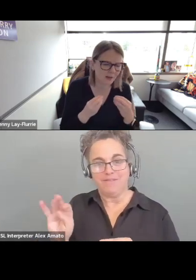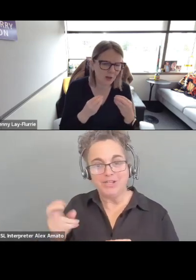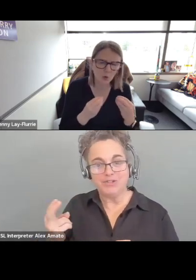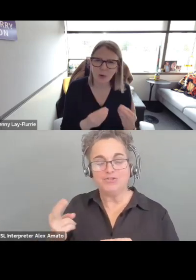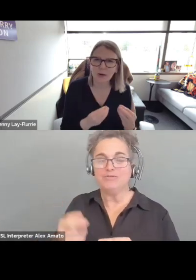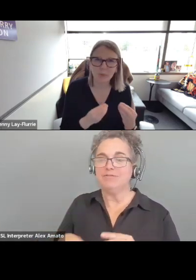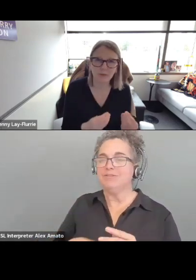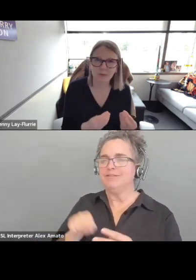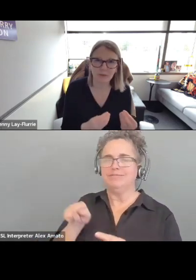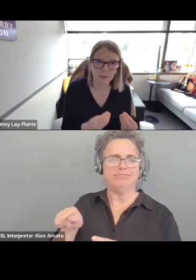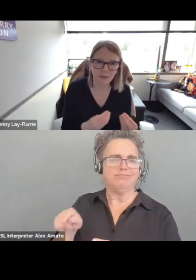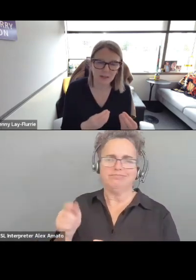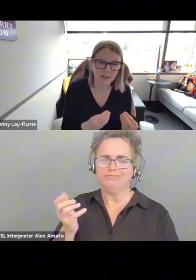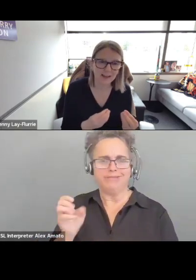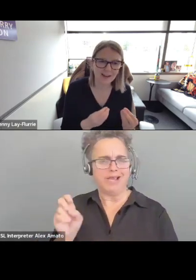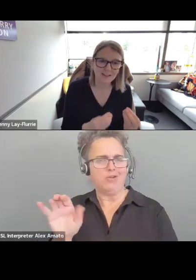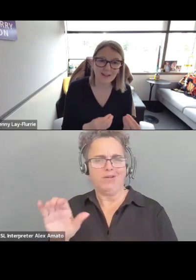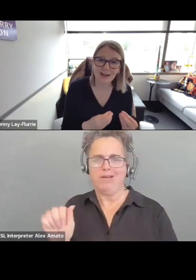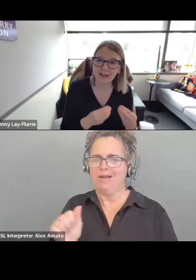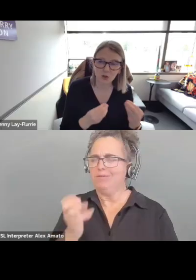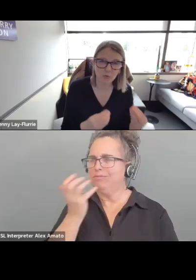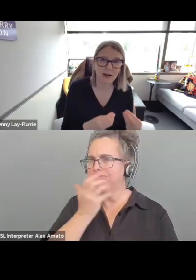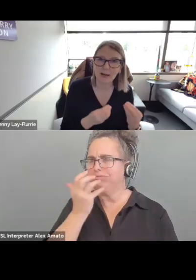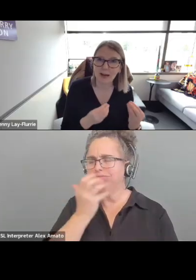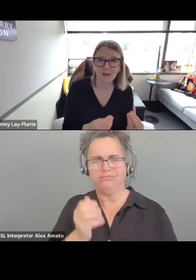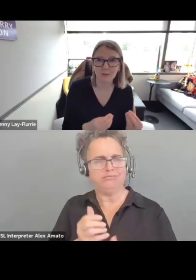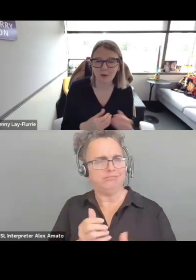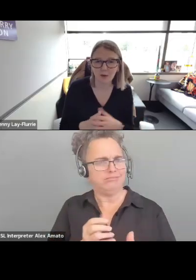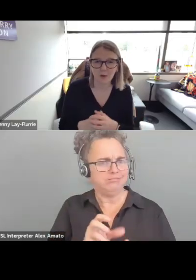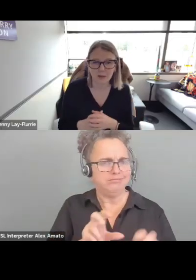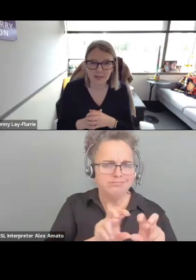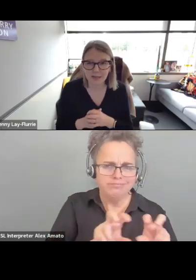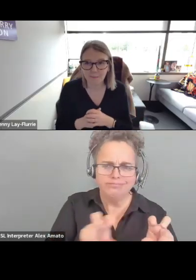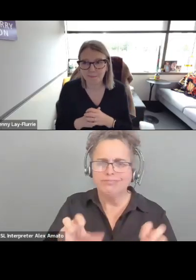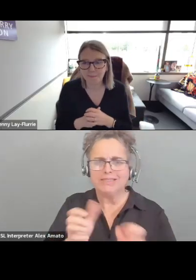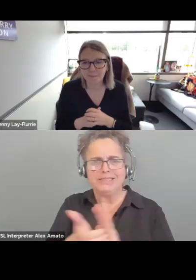just incredible accessibility skilling training expert on the team.